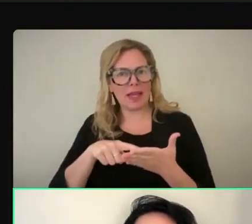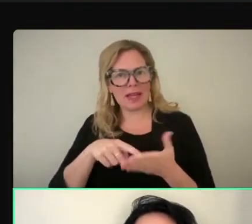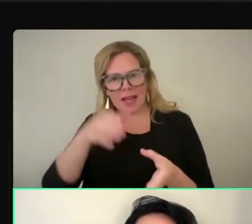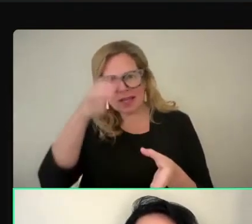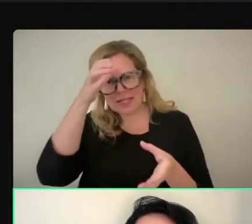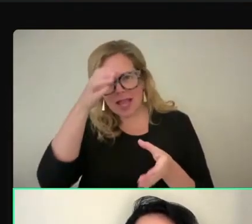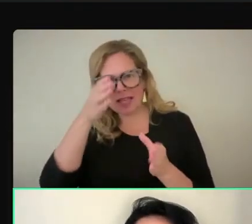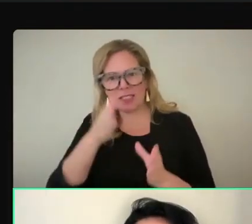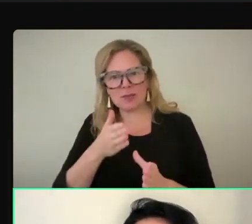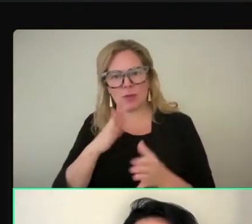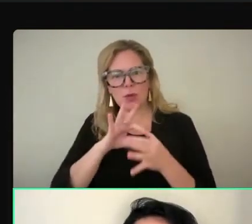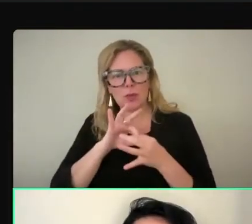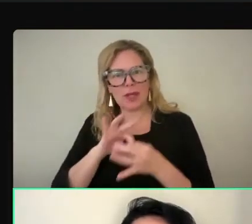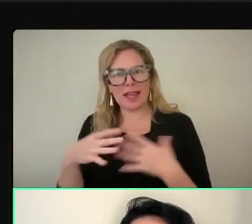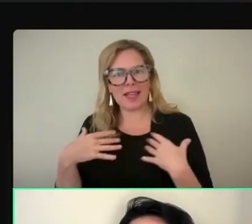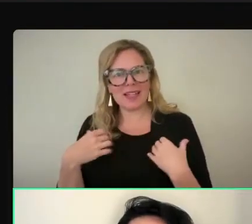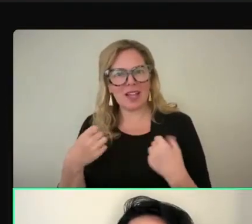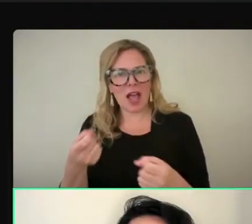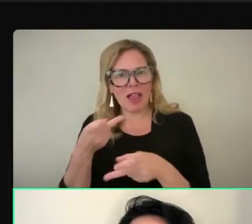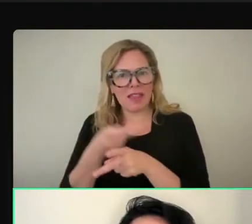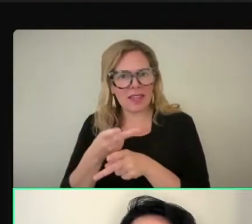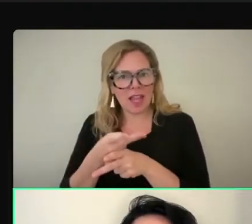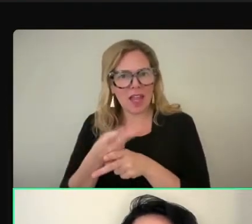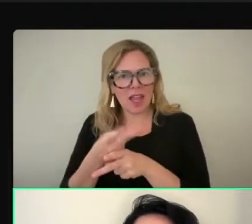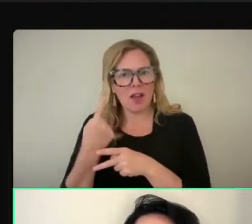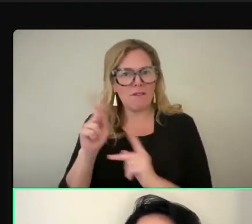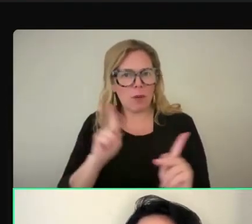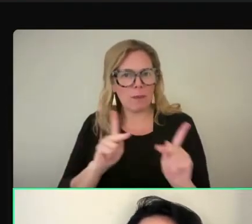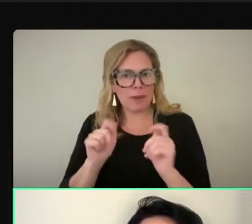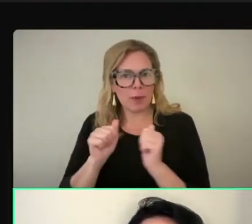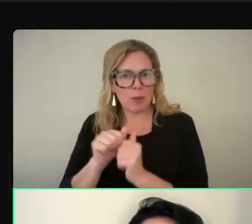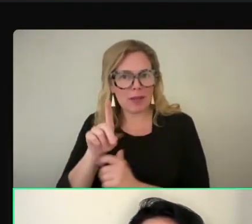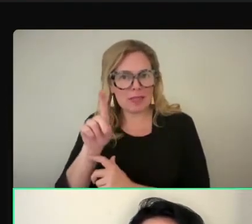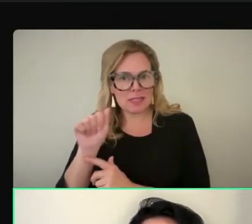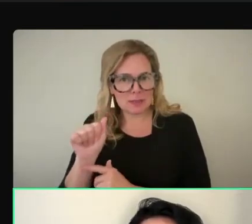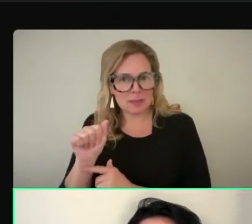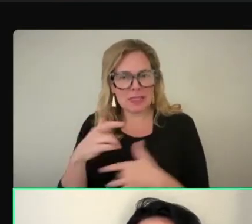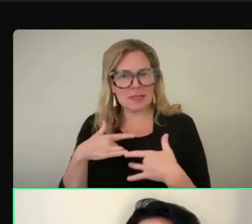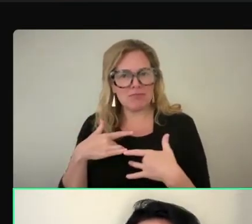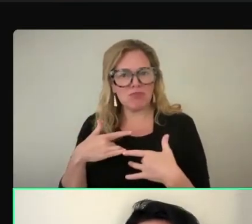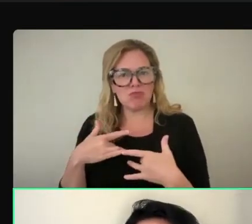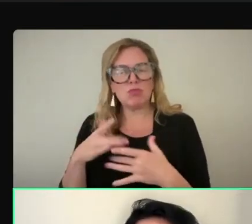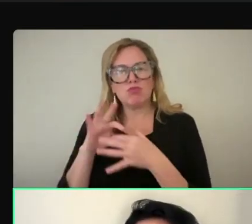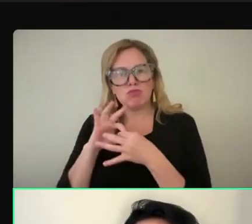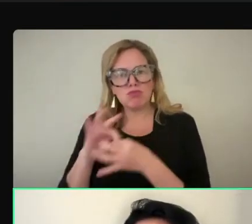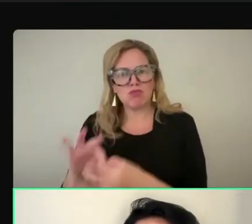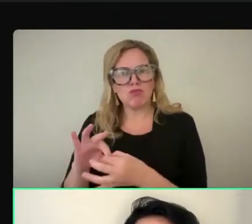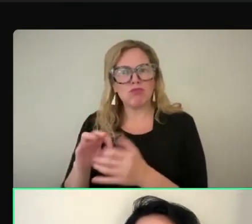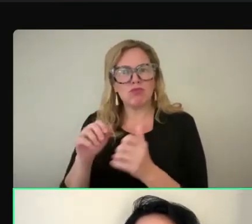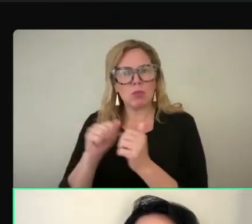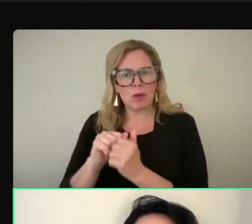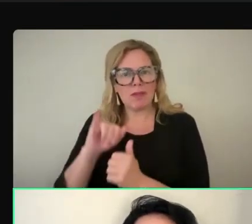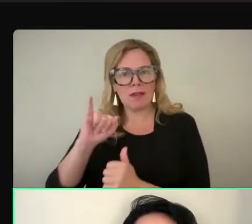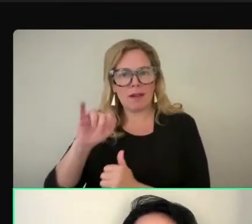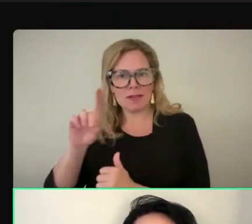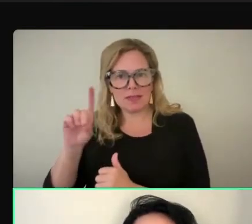especially IDD, and on the ethical, legal, and social issues in genetics. She's been doing work